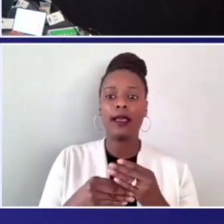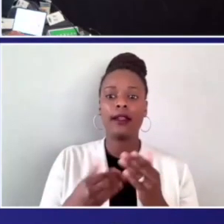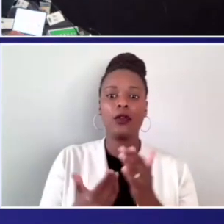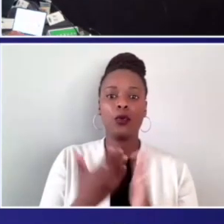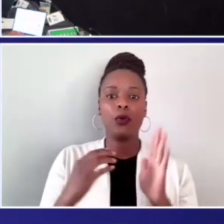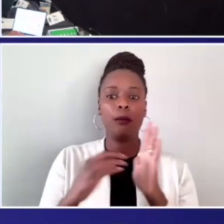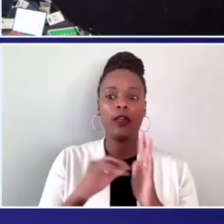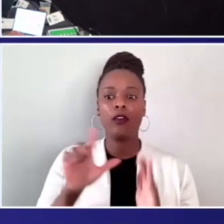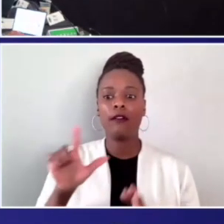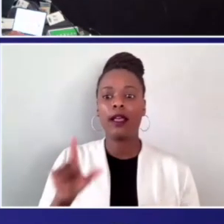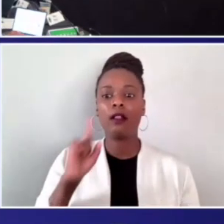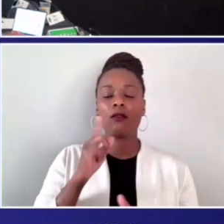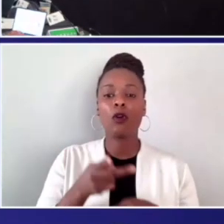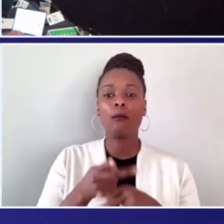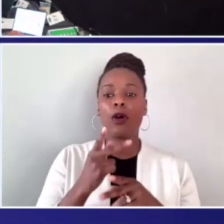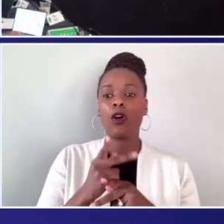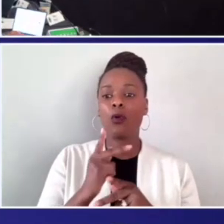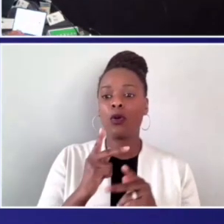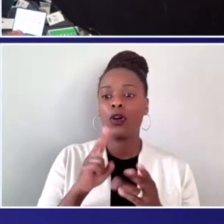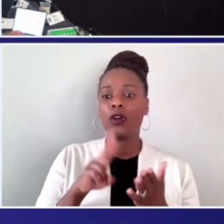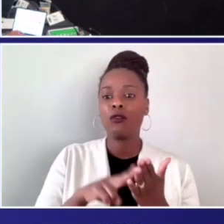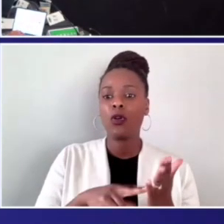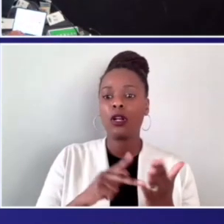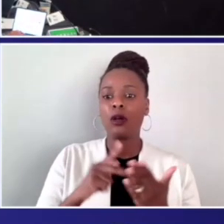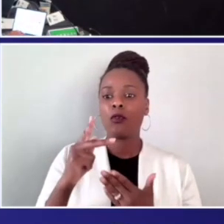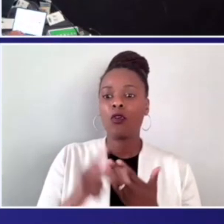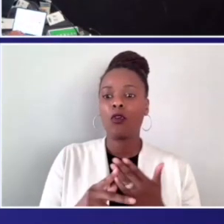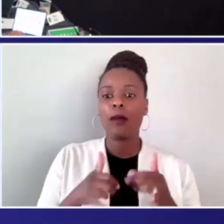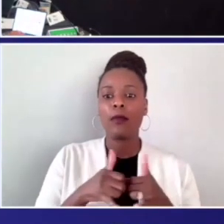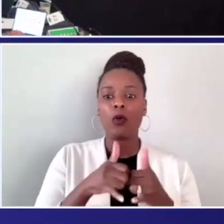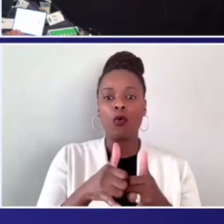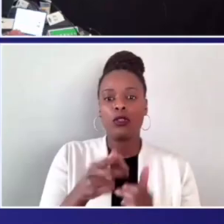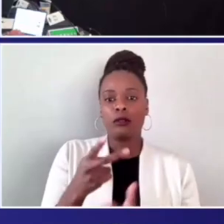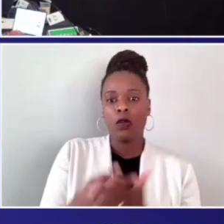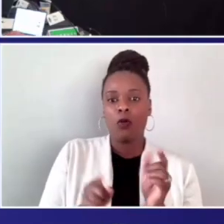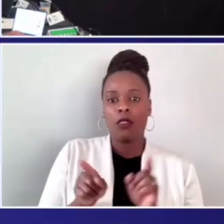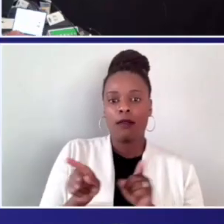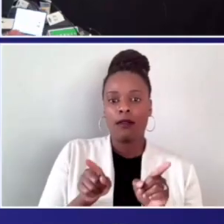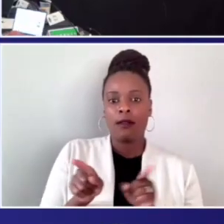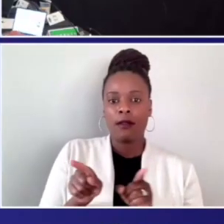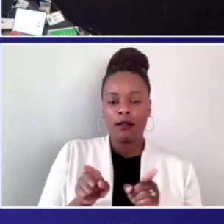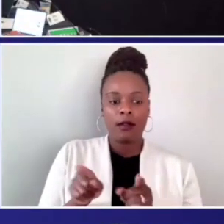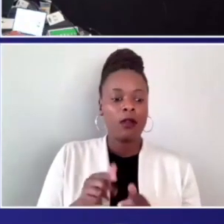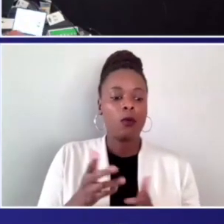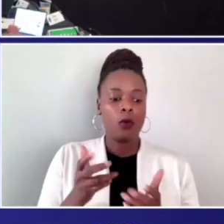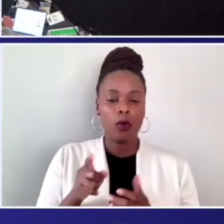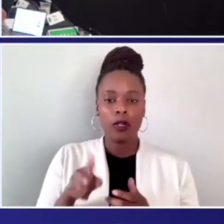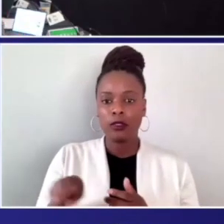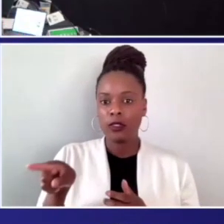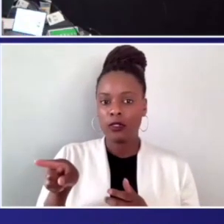program that awards both a graduate degree and a professional degree. And we'd like for you -- as we read through this,